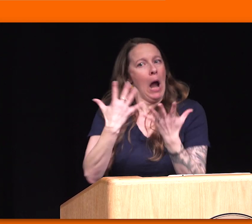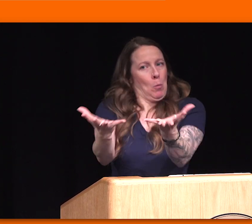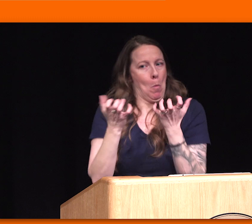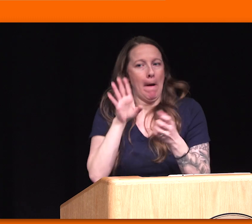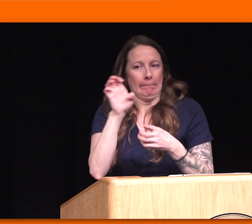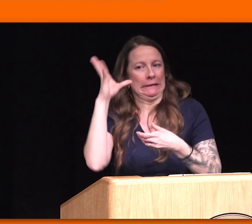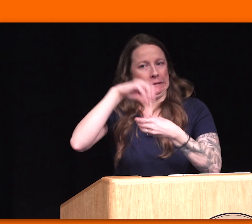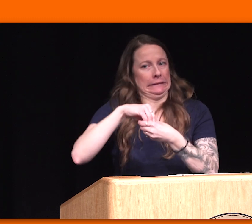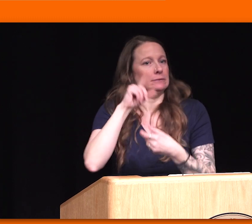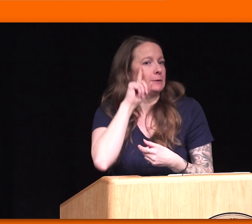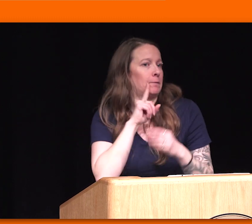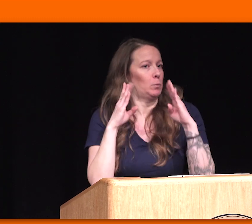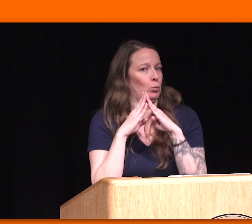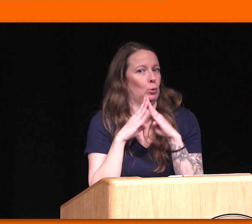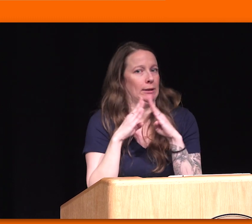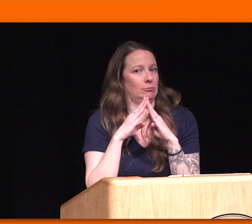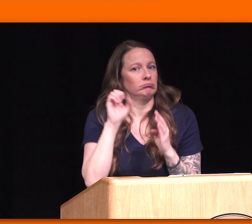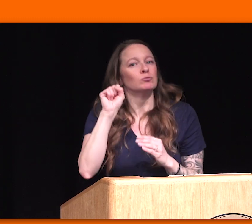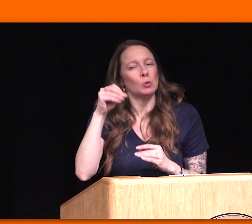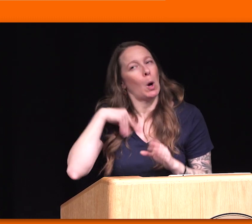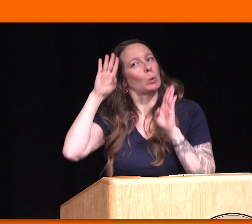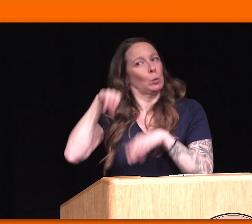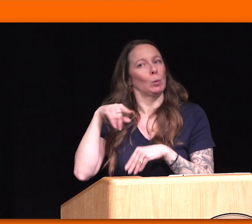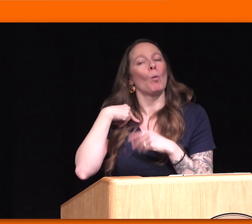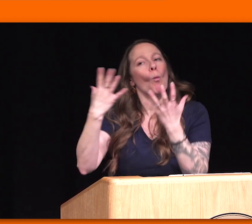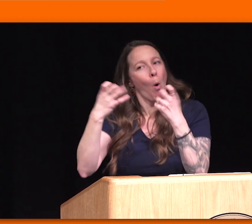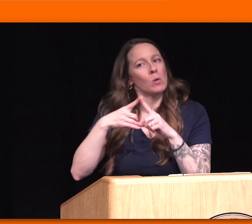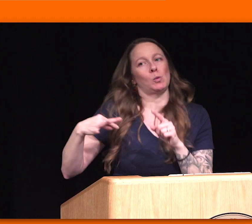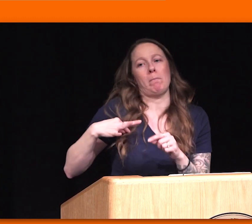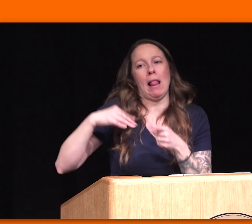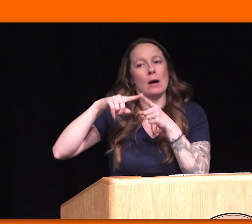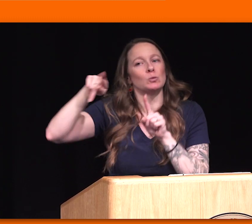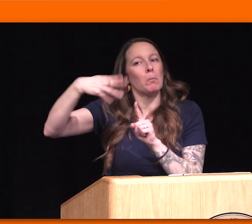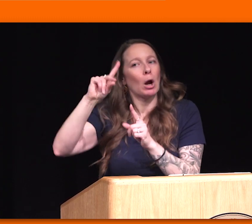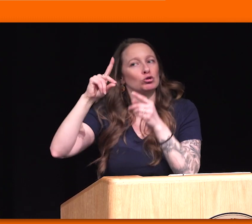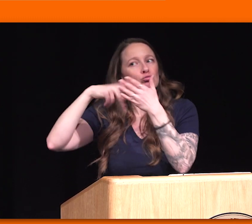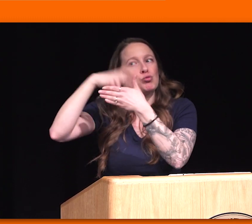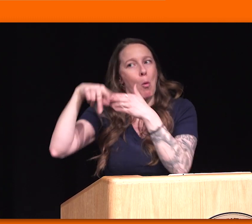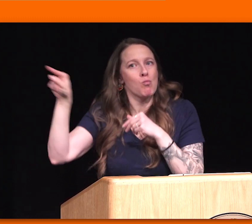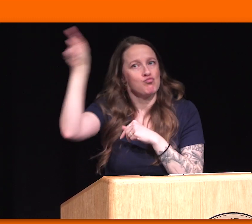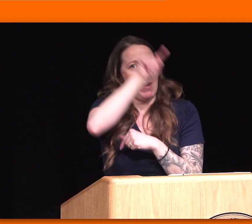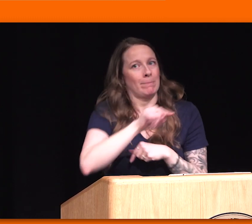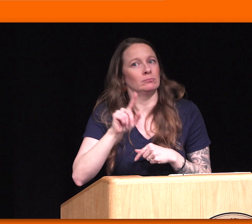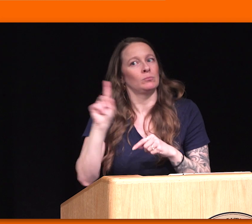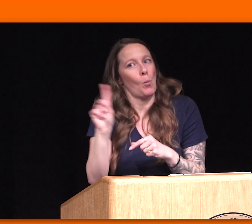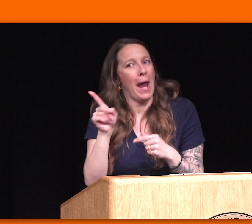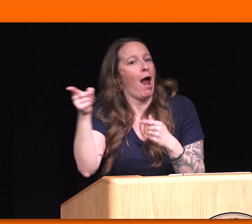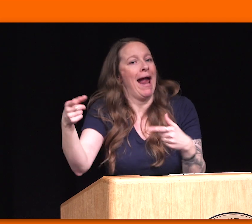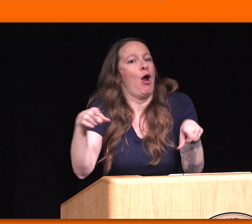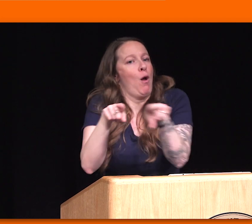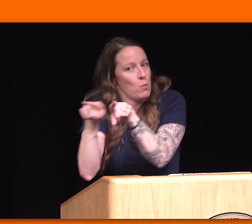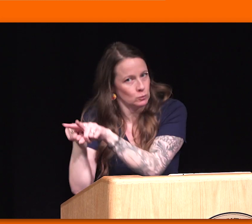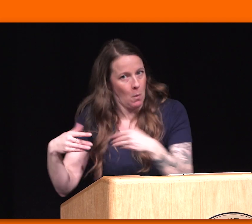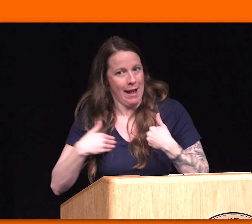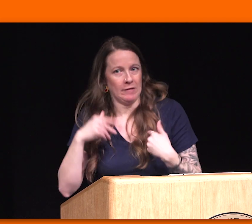As a Deaf person, I knew I wanted to be connected to a Deaf community, so, I wanted to apply to PhD programs